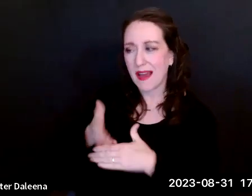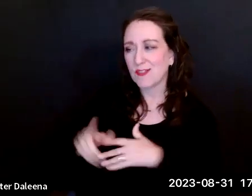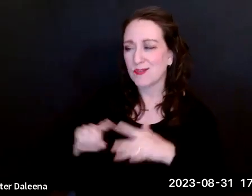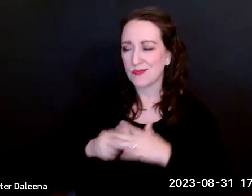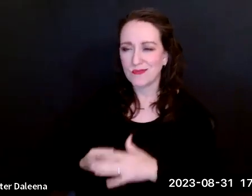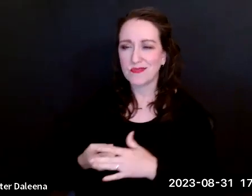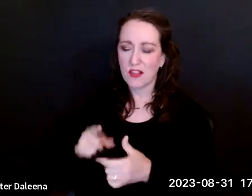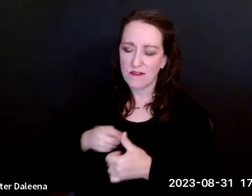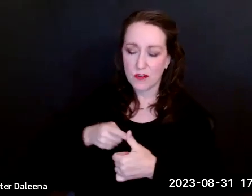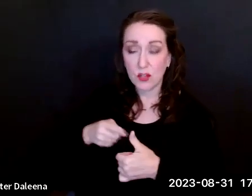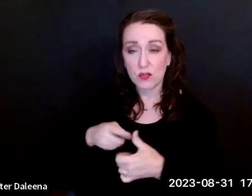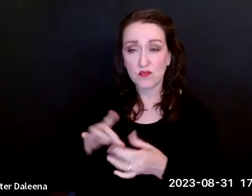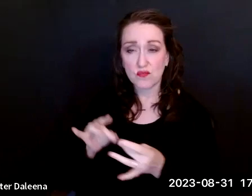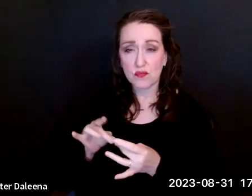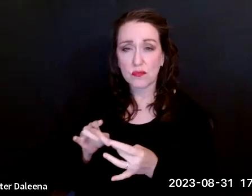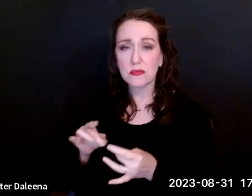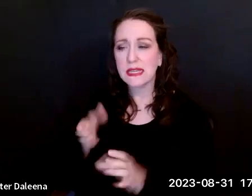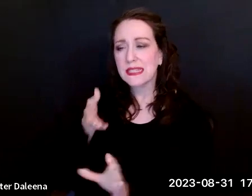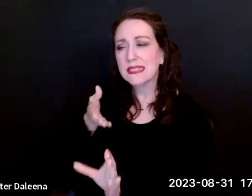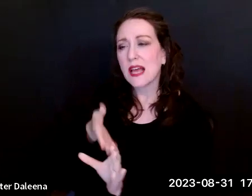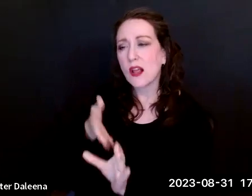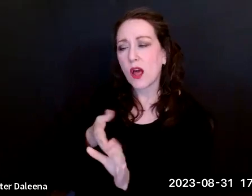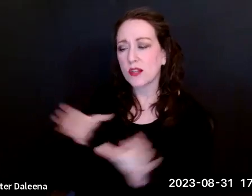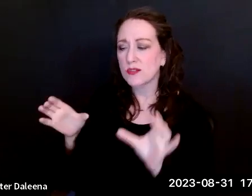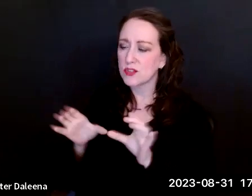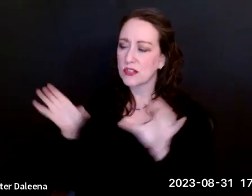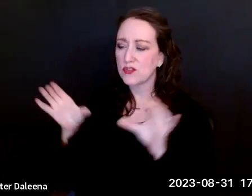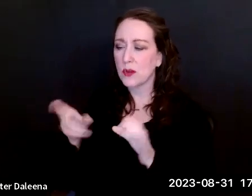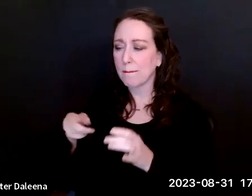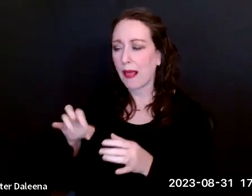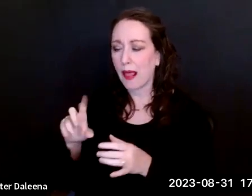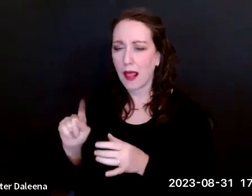one I'm going to talk about is the psychology credentialing pilot also known as project pathway